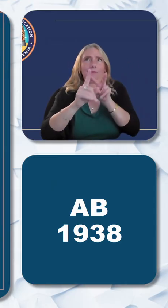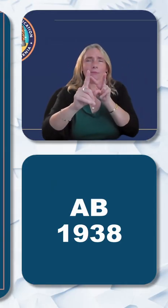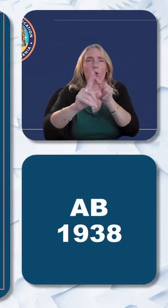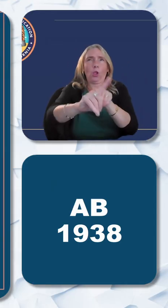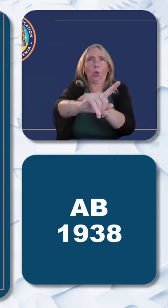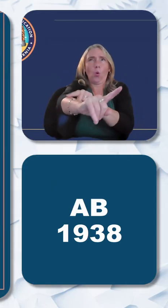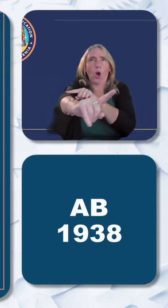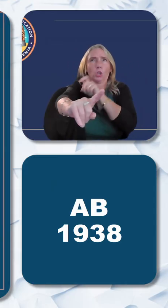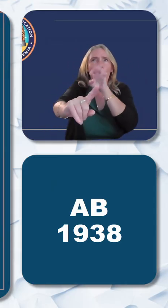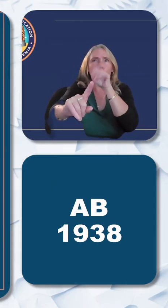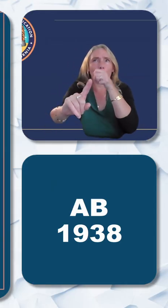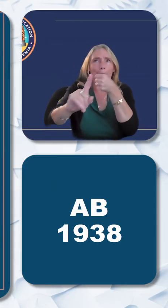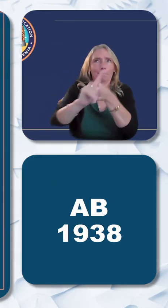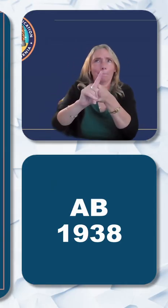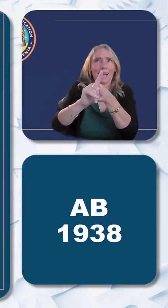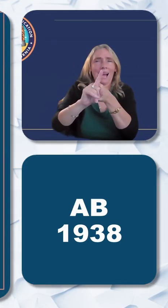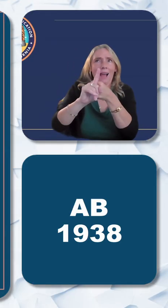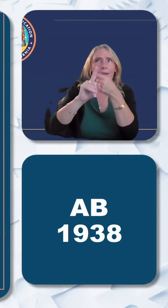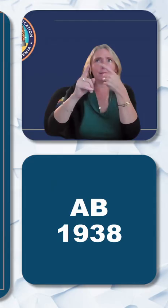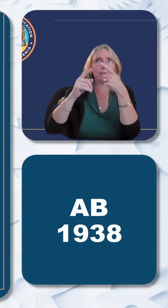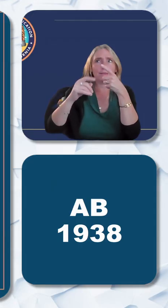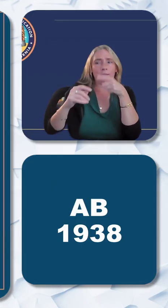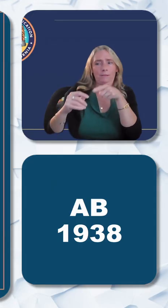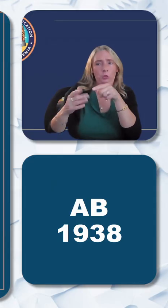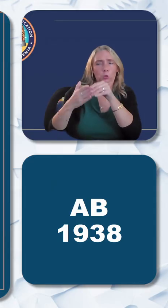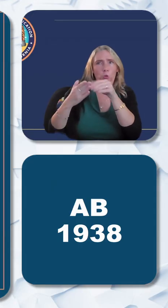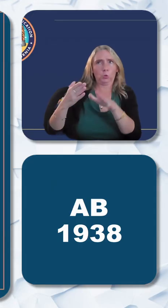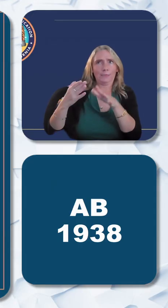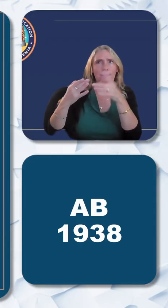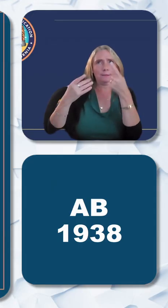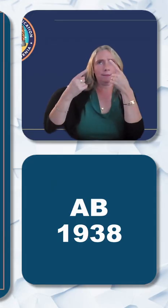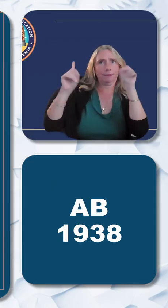note-taking services. We need to look at the long-term impacts of this child